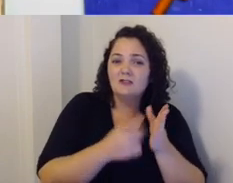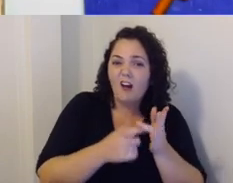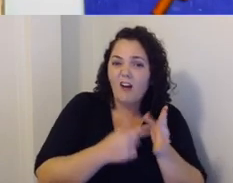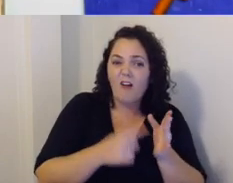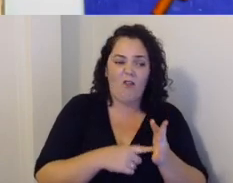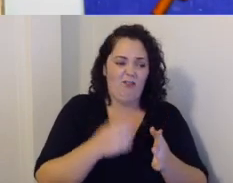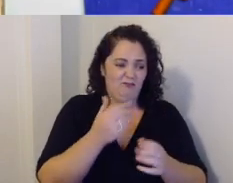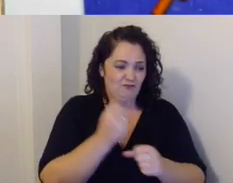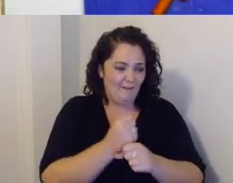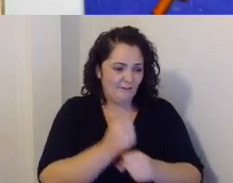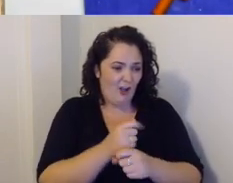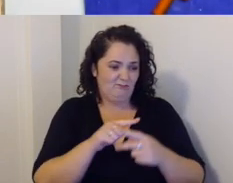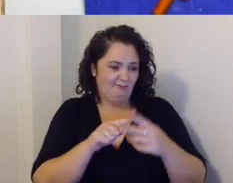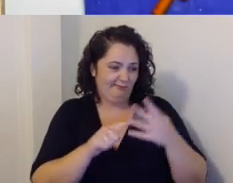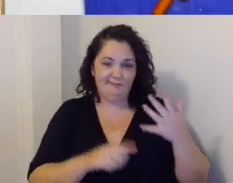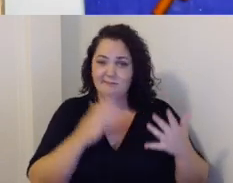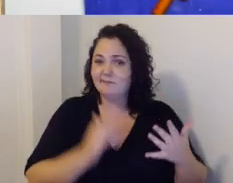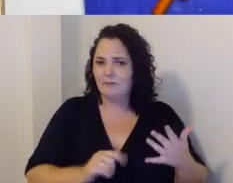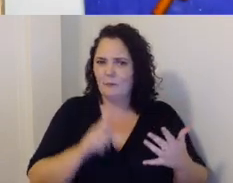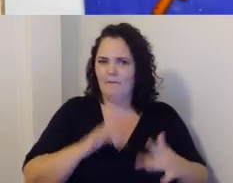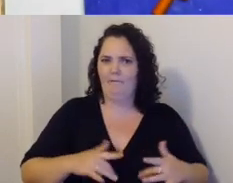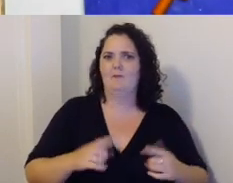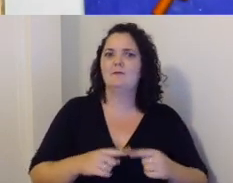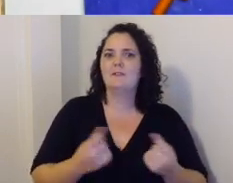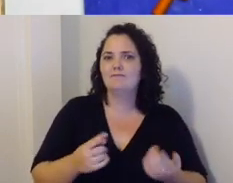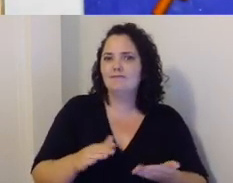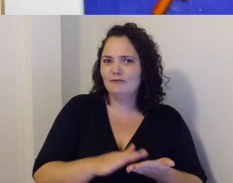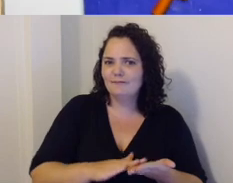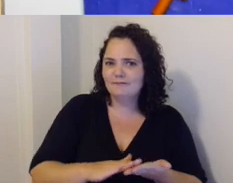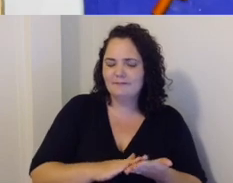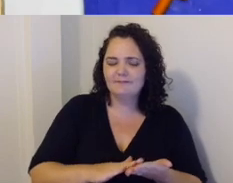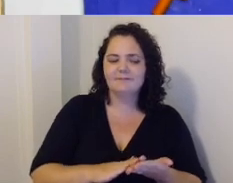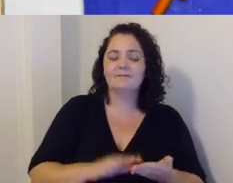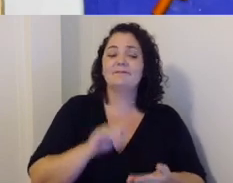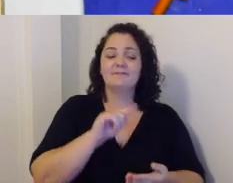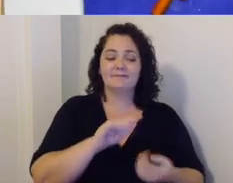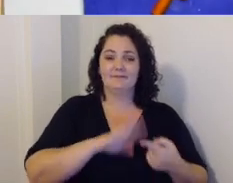what I have this evening. I have first just white chalk, this is ordinary calcium carbonate white